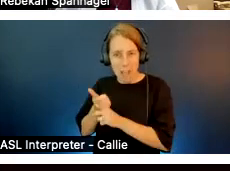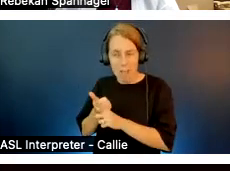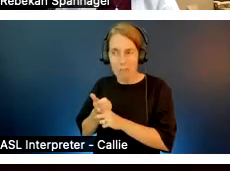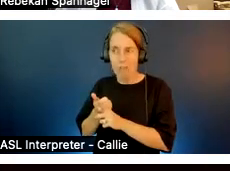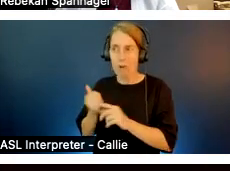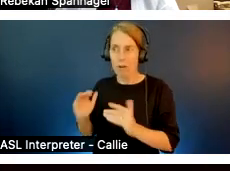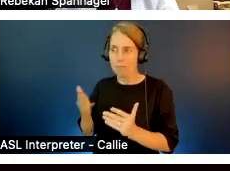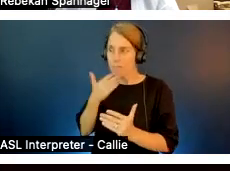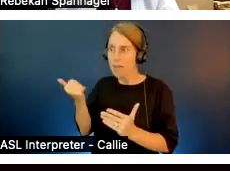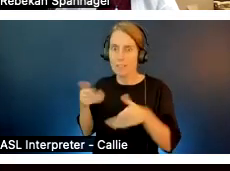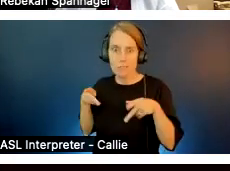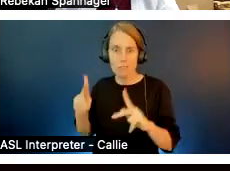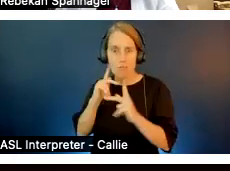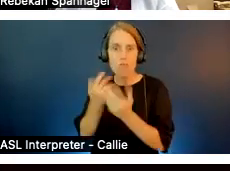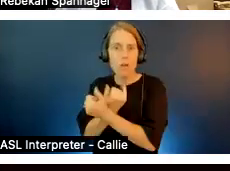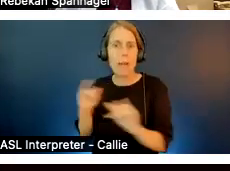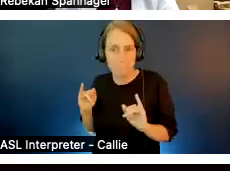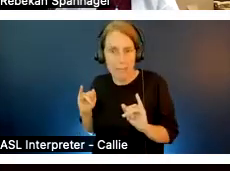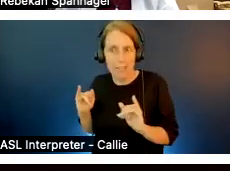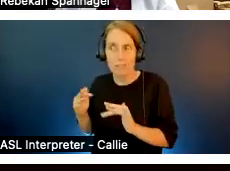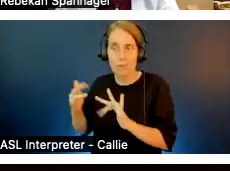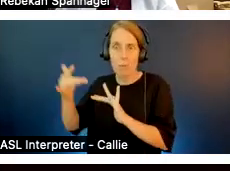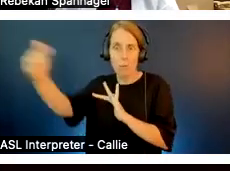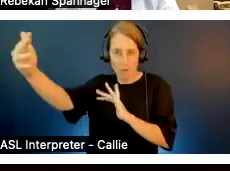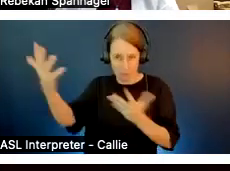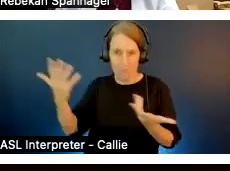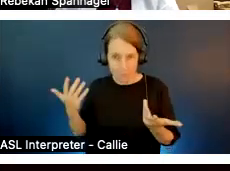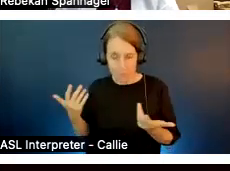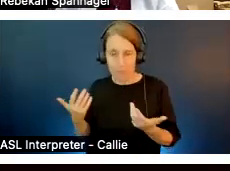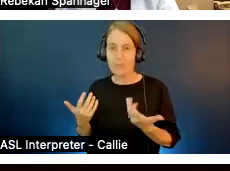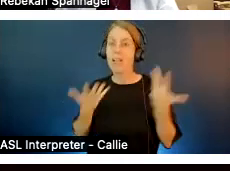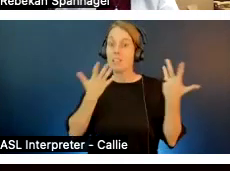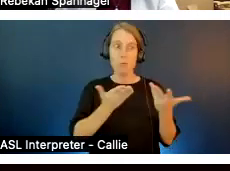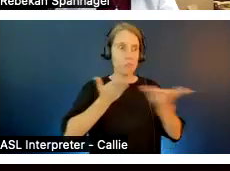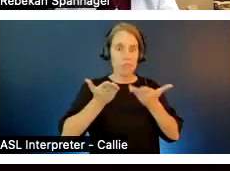life that they can live in the future and where are we going to get those services for the child